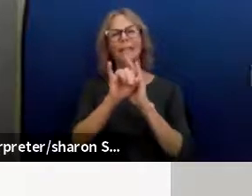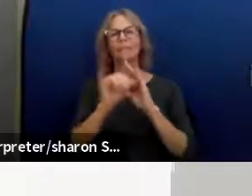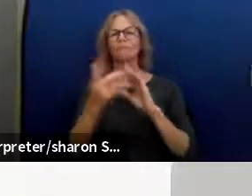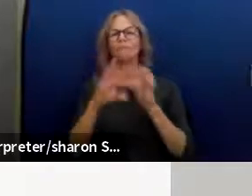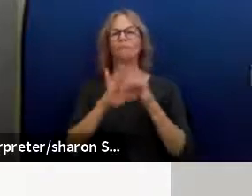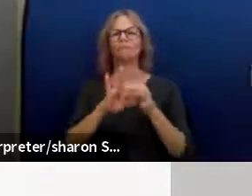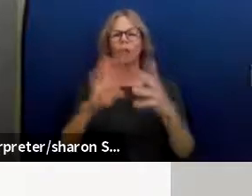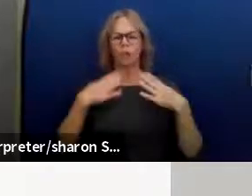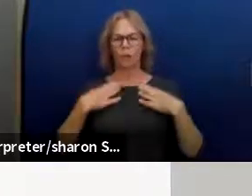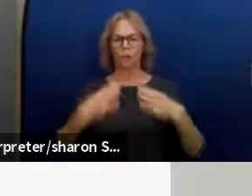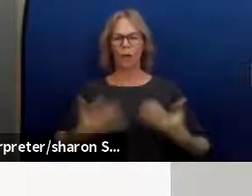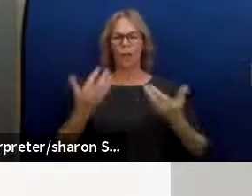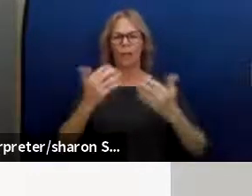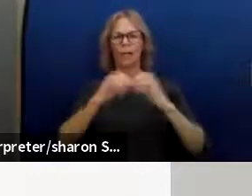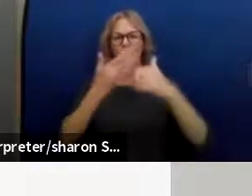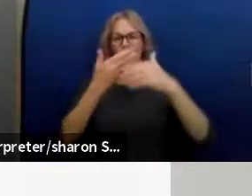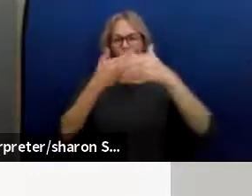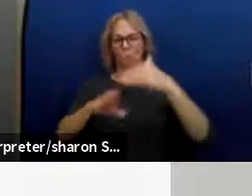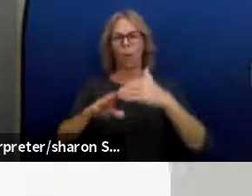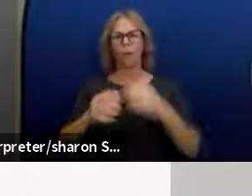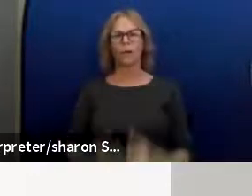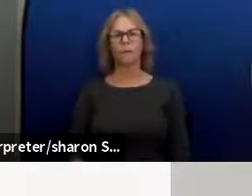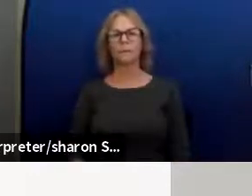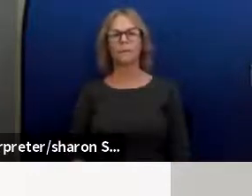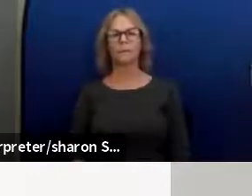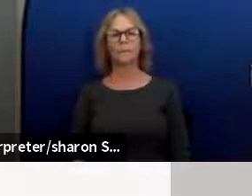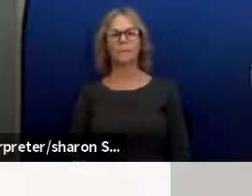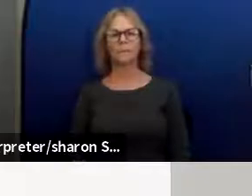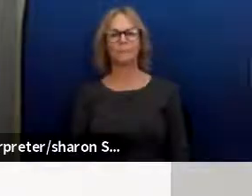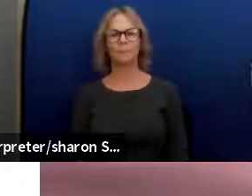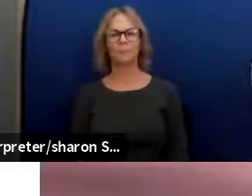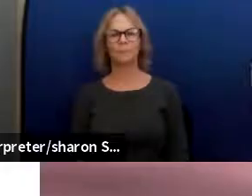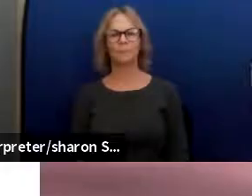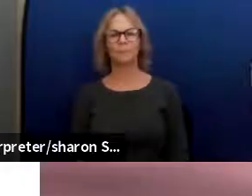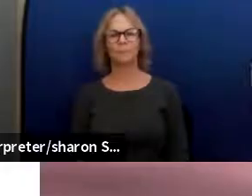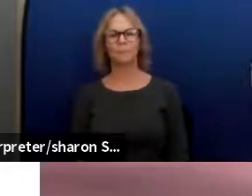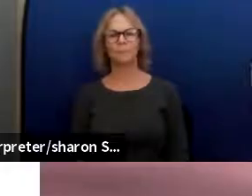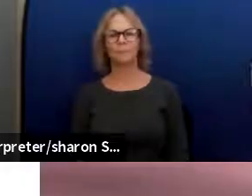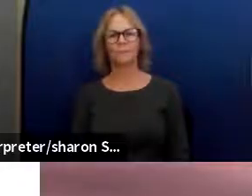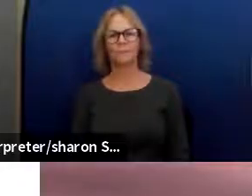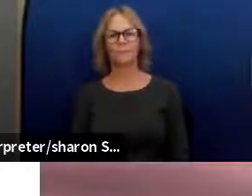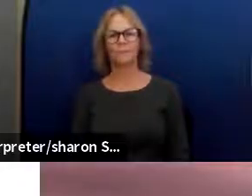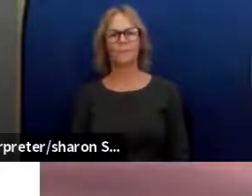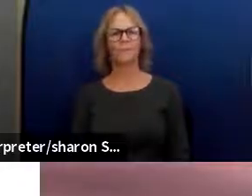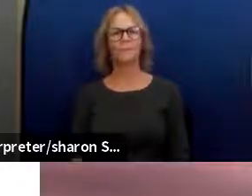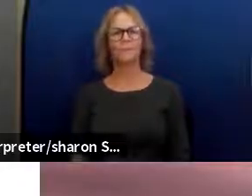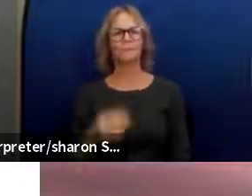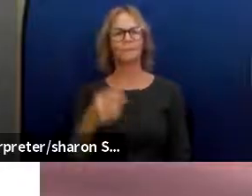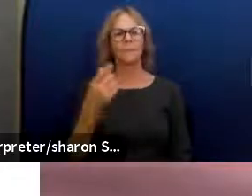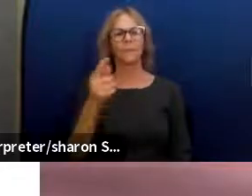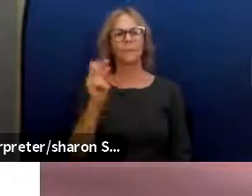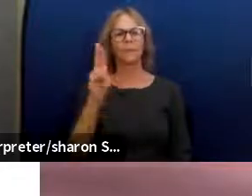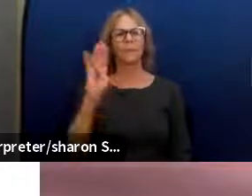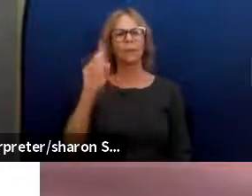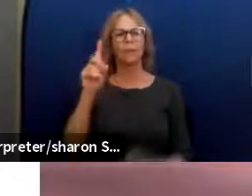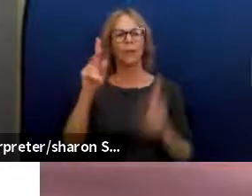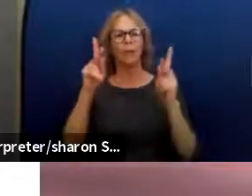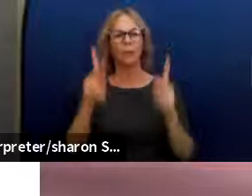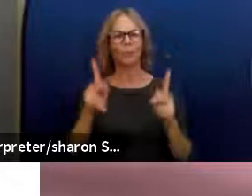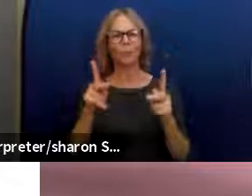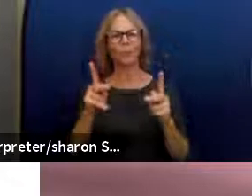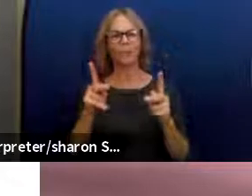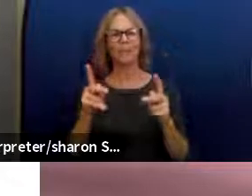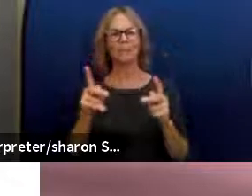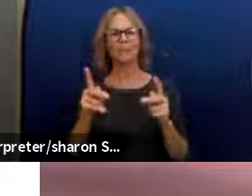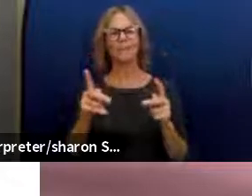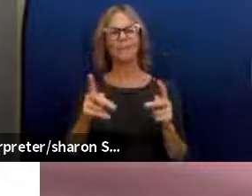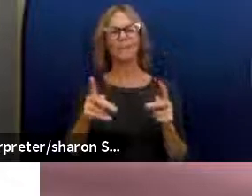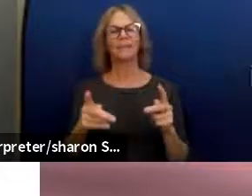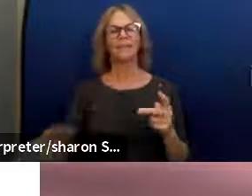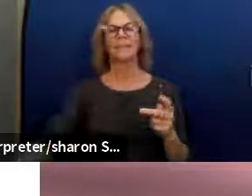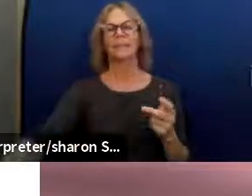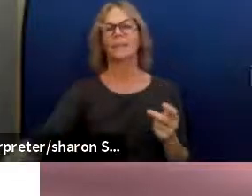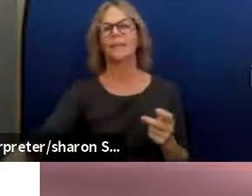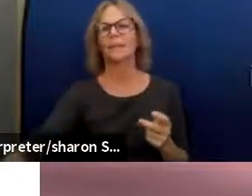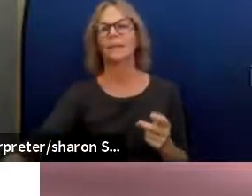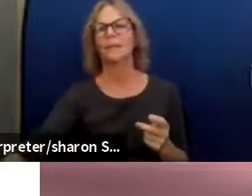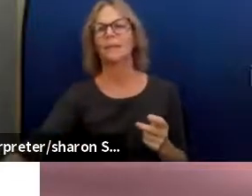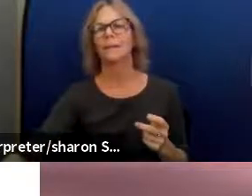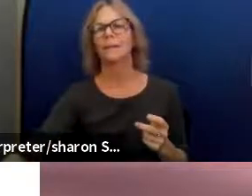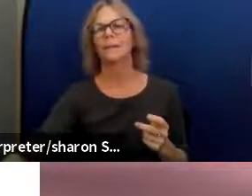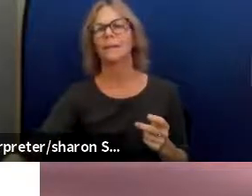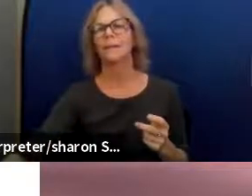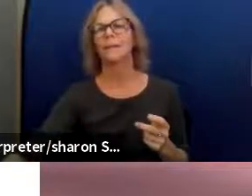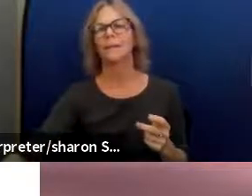about how they were born. So, genderbread person is here to help us break, I just threw a lot of terminology at you. So this is going